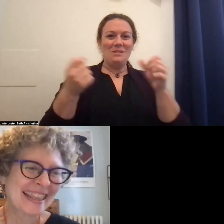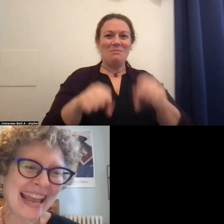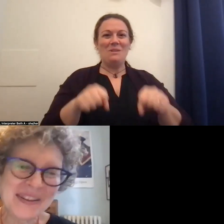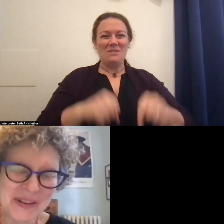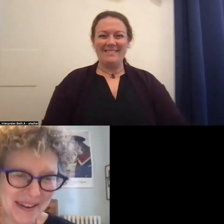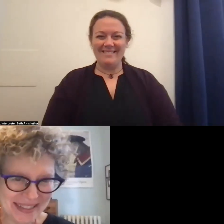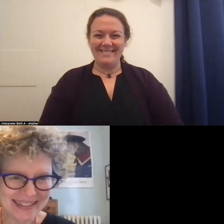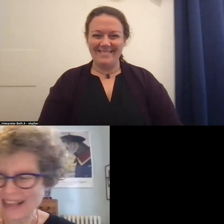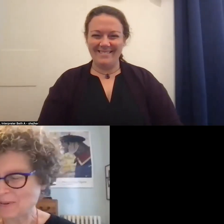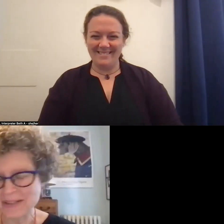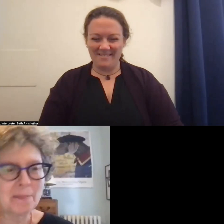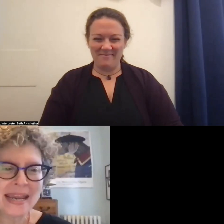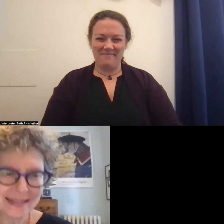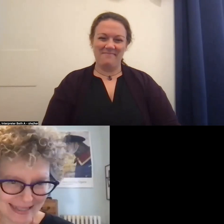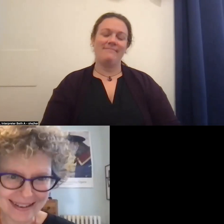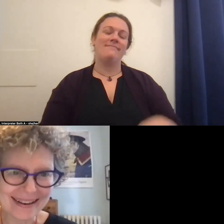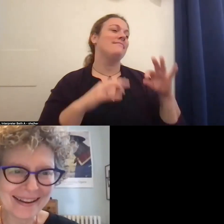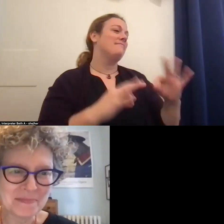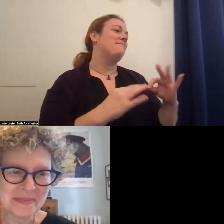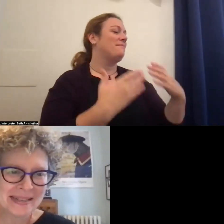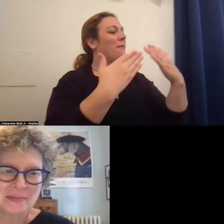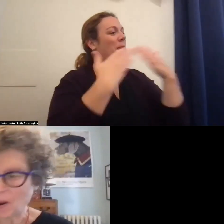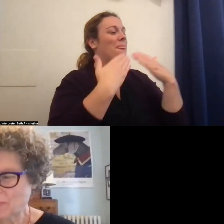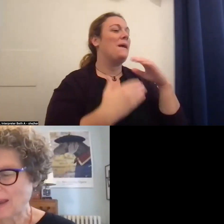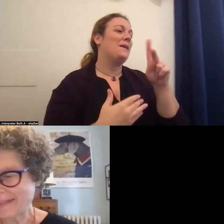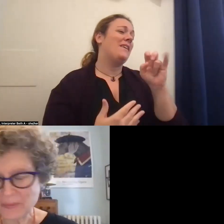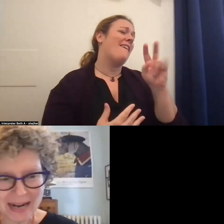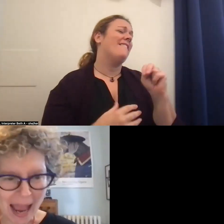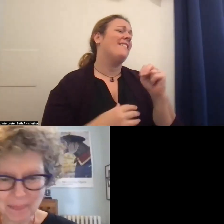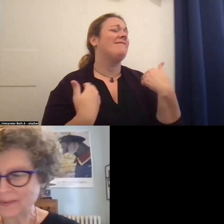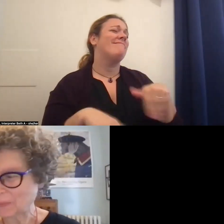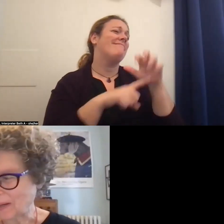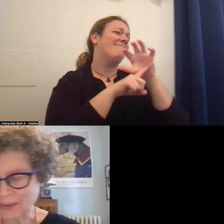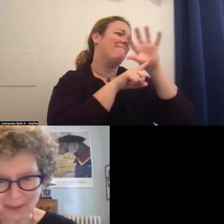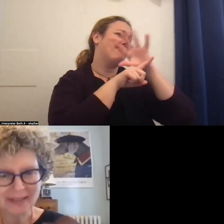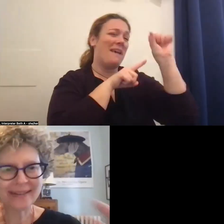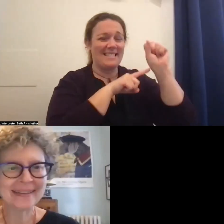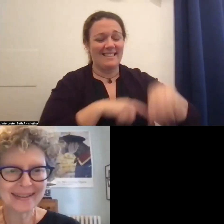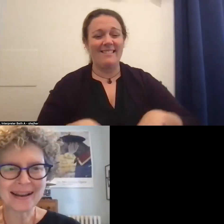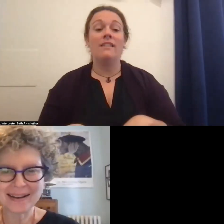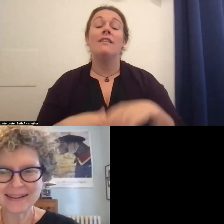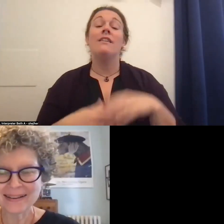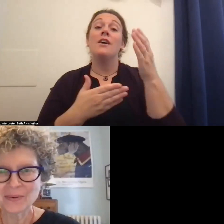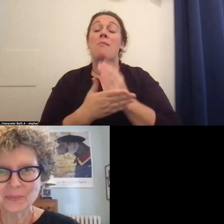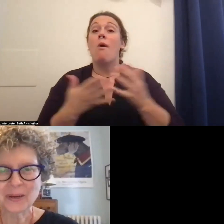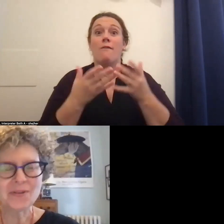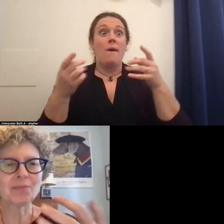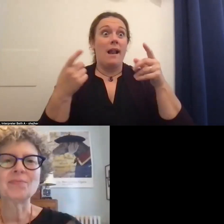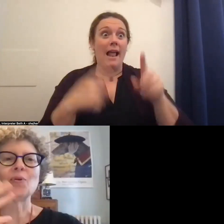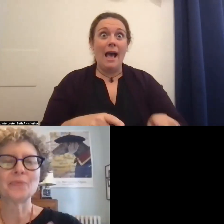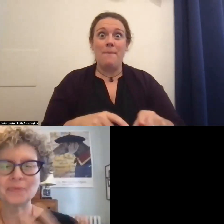thank you Kevin, that was amazing um part of what, I think what happens when you're, when you're sort